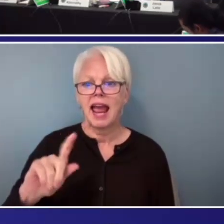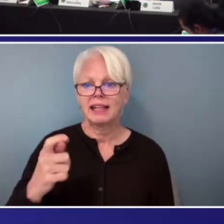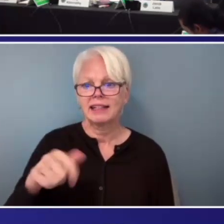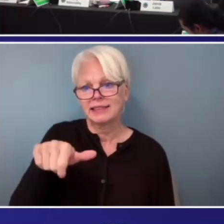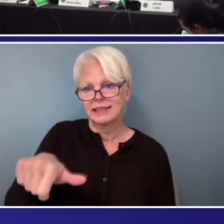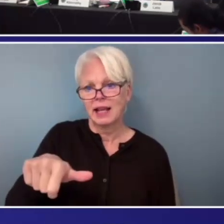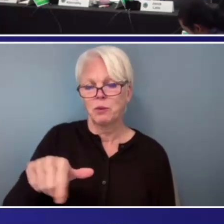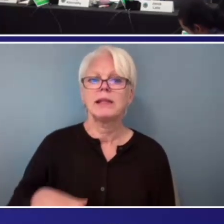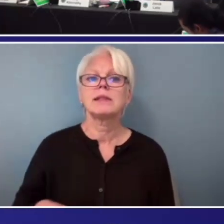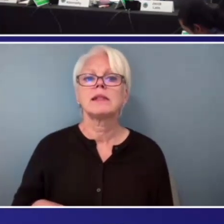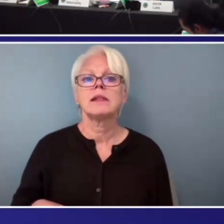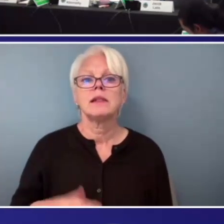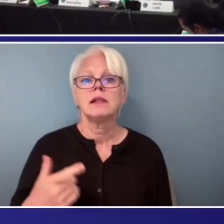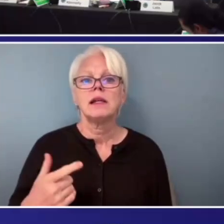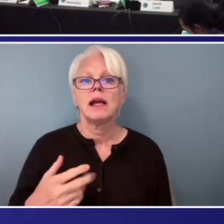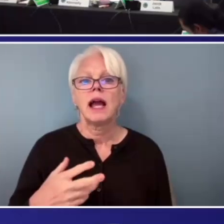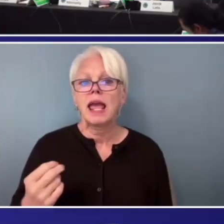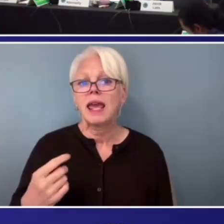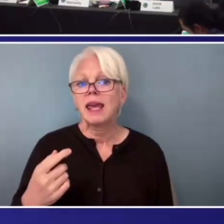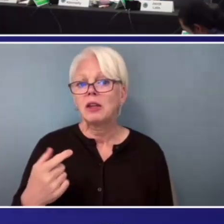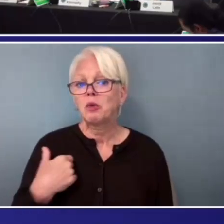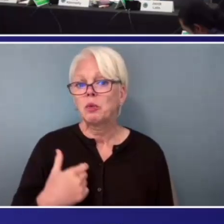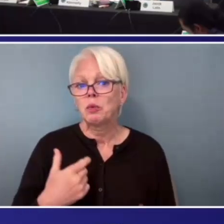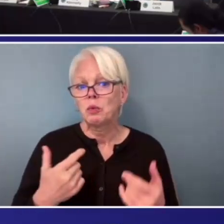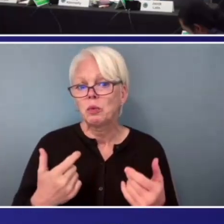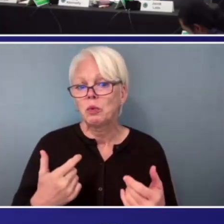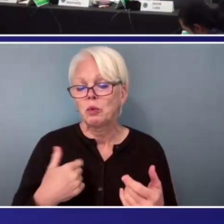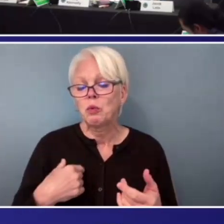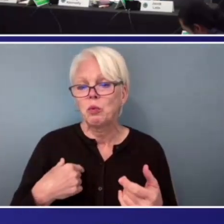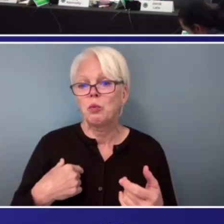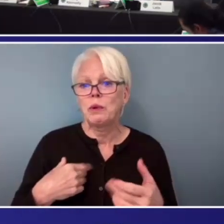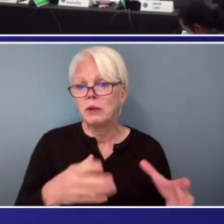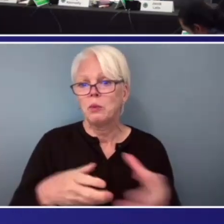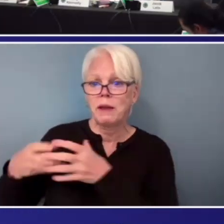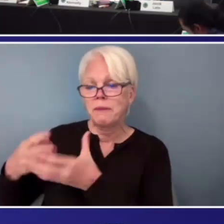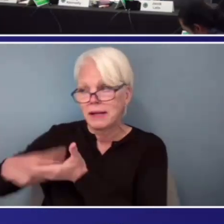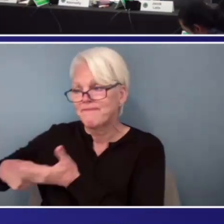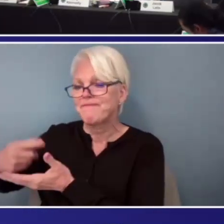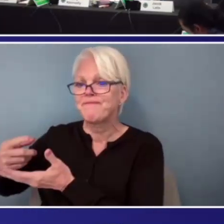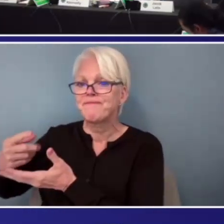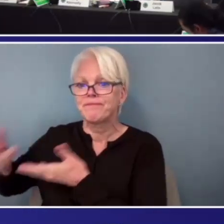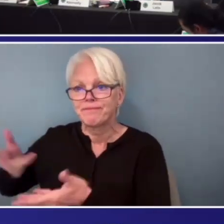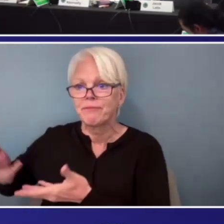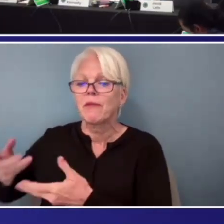And what we've tried to do here is we've gone back and fleshed out about automatic